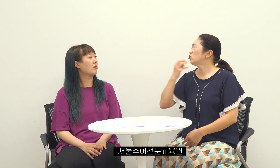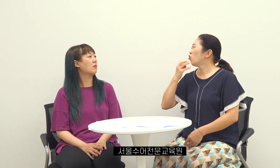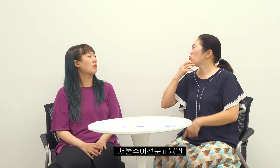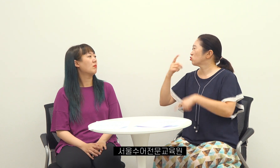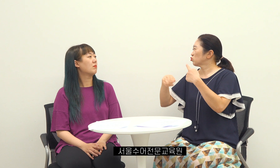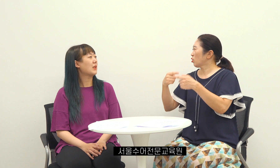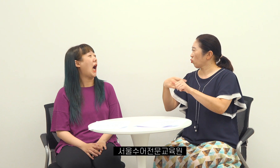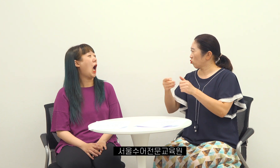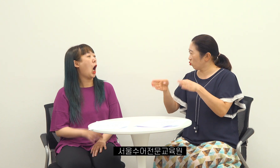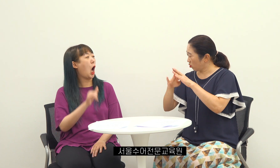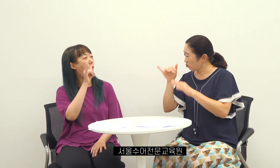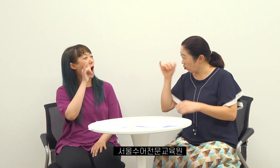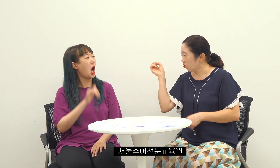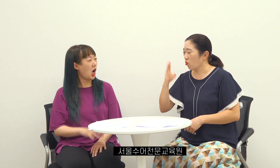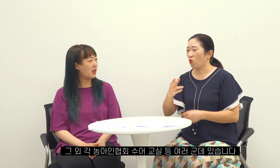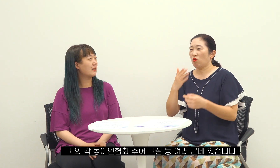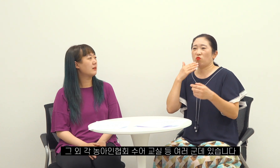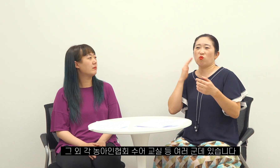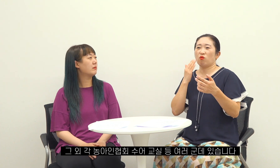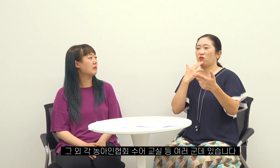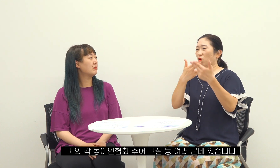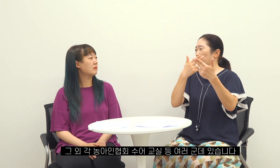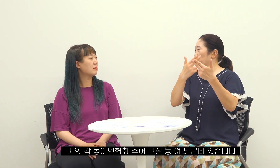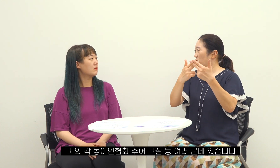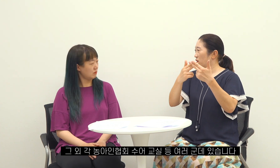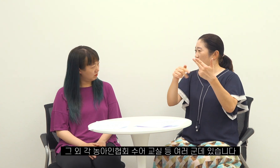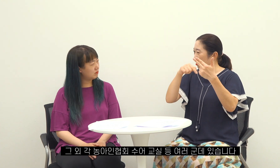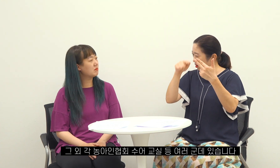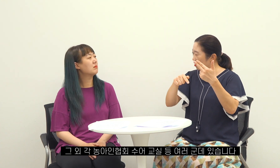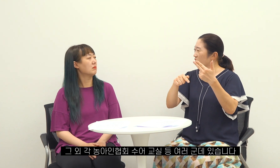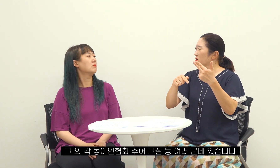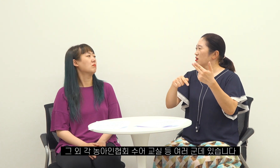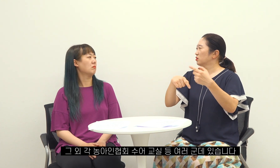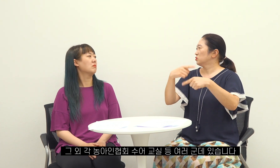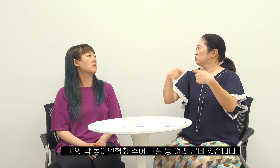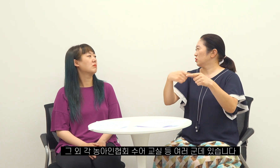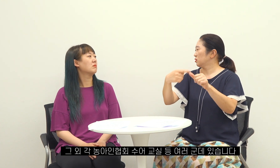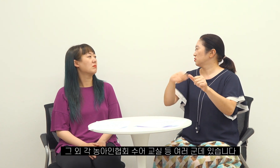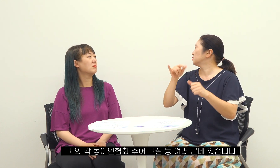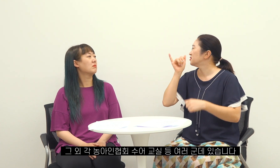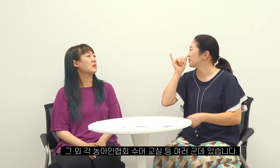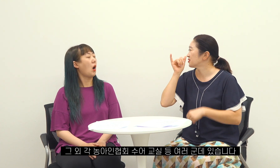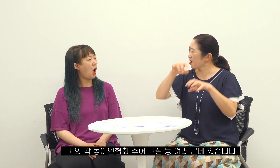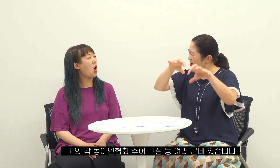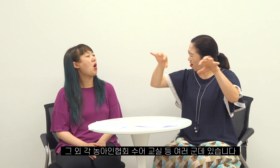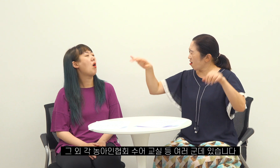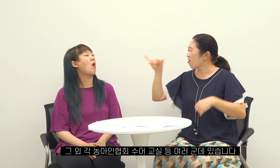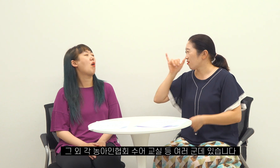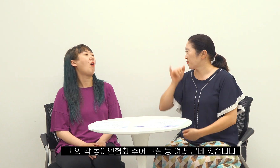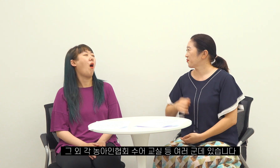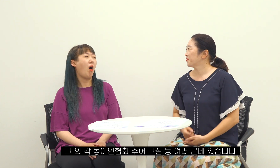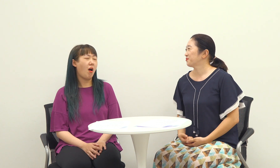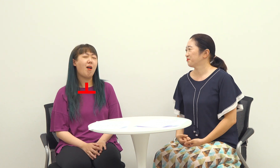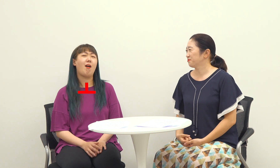Seoul Sign Language Education Center, and other sign language classes for the Deaf Association.